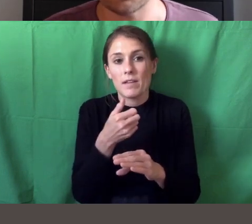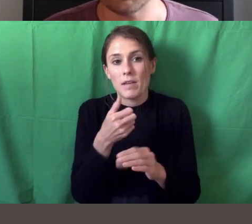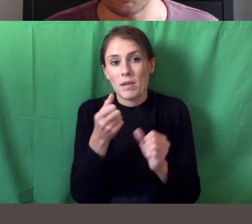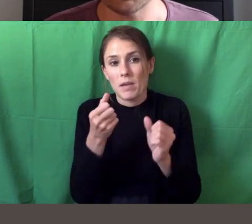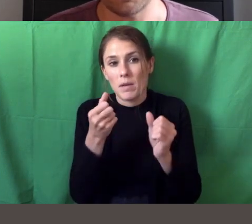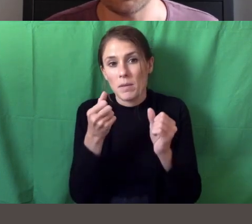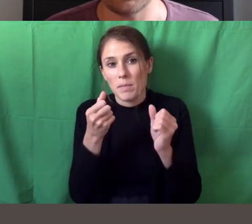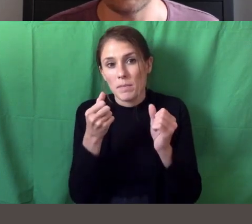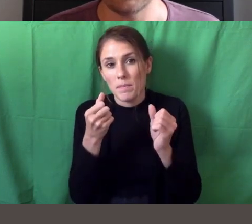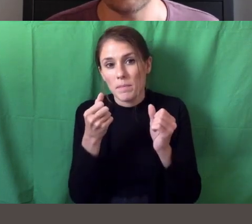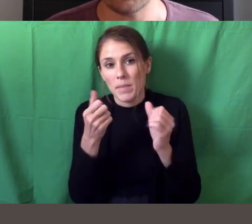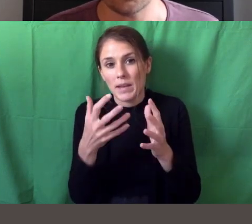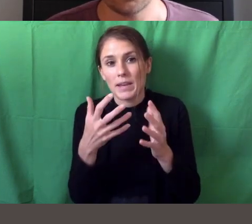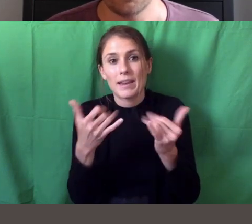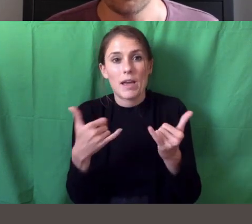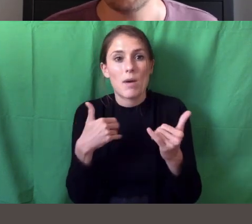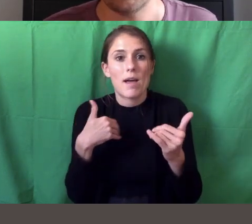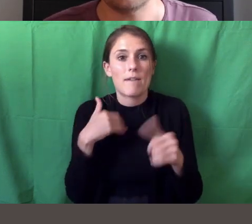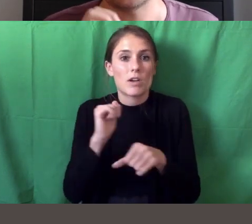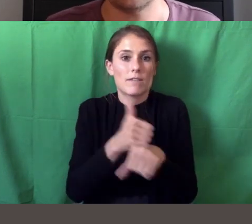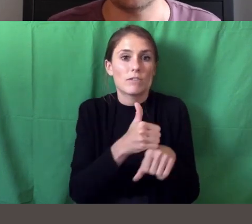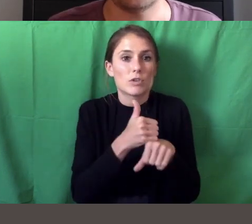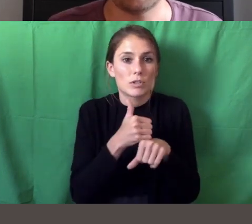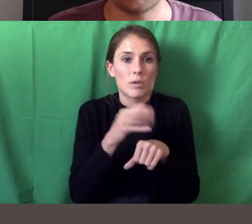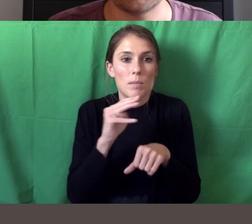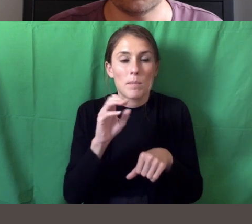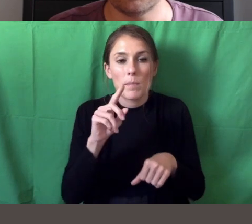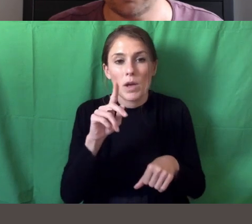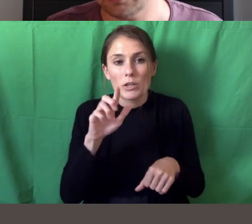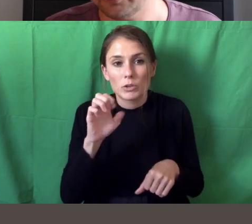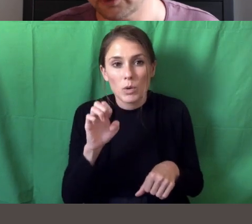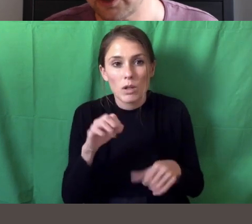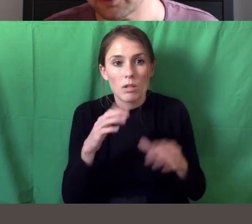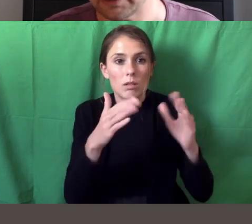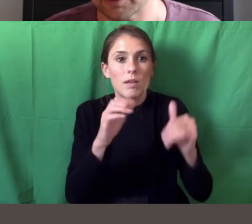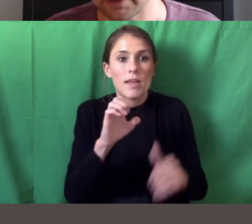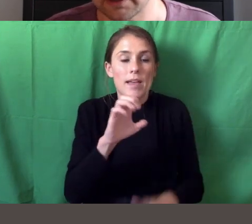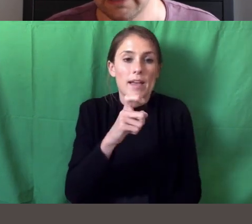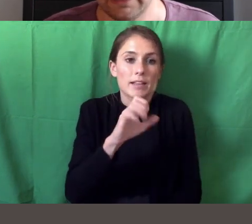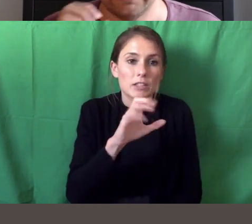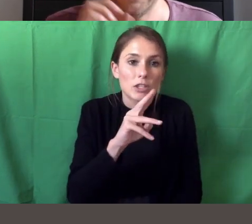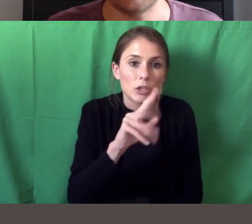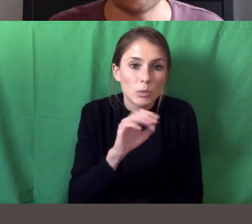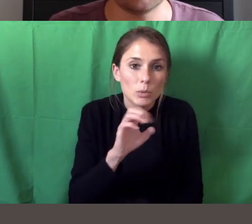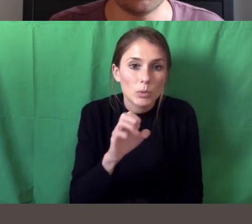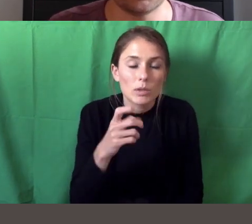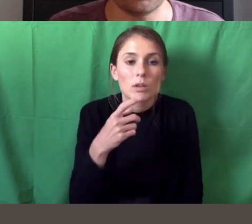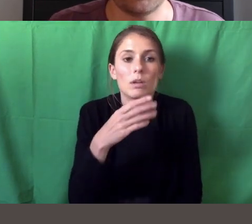two, three files with mixed responsibilities. And now, we have a config module for configuration